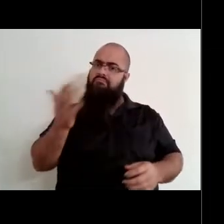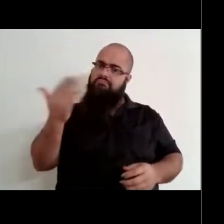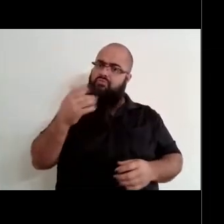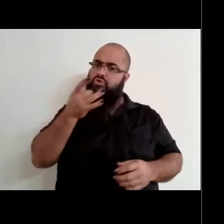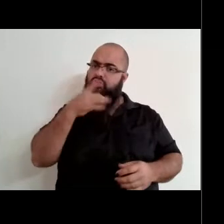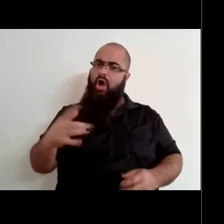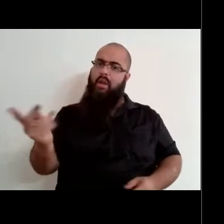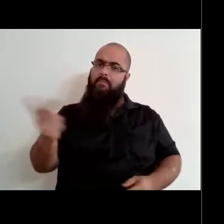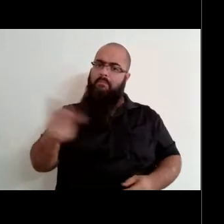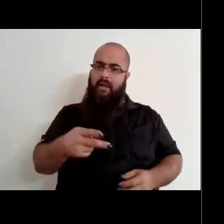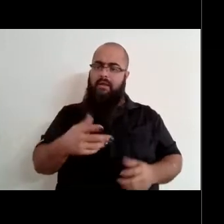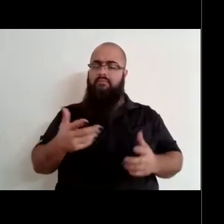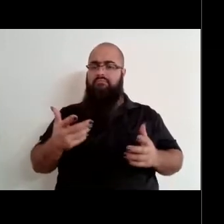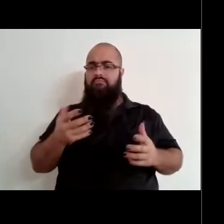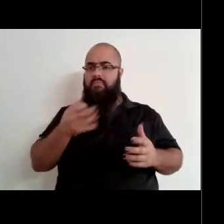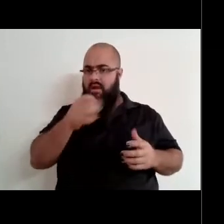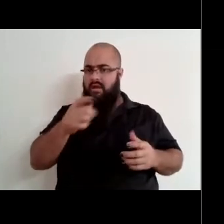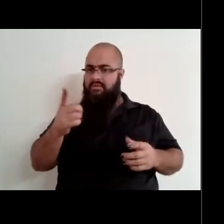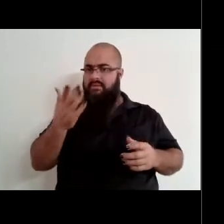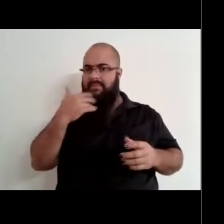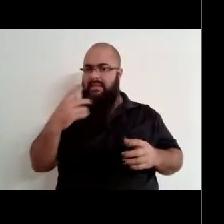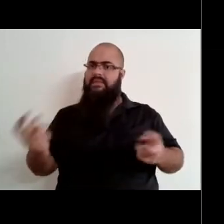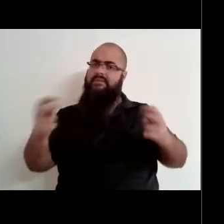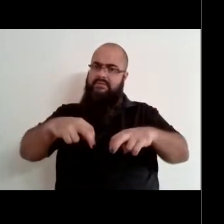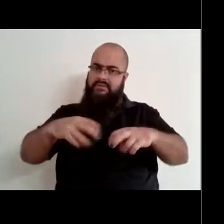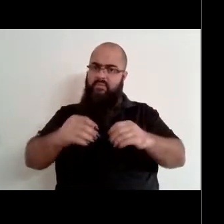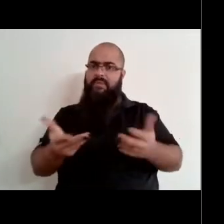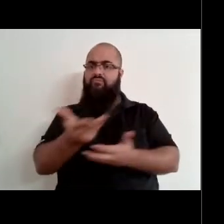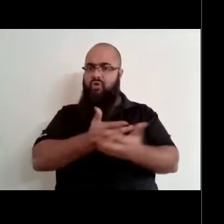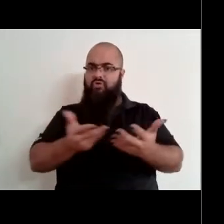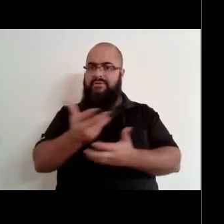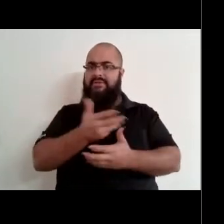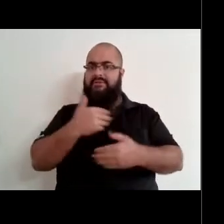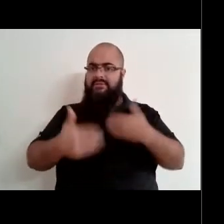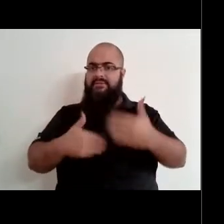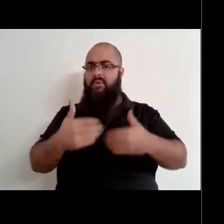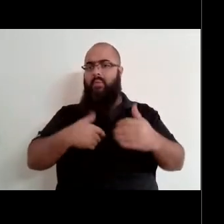what the histories are and with the illicit substance abuse issues and address that accordingly.